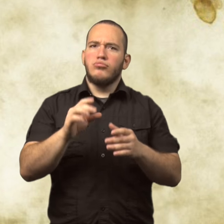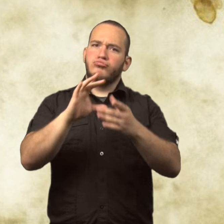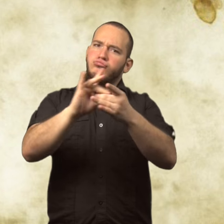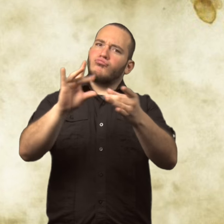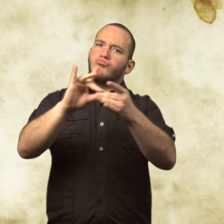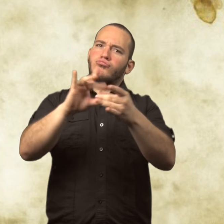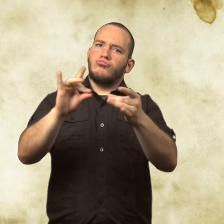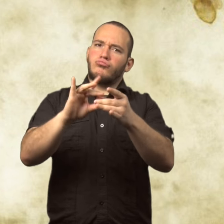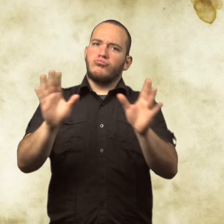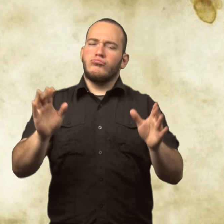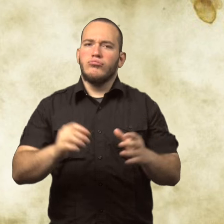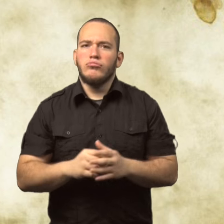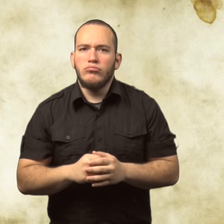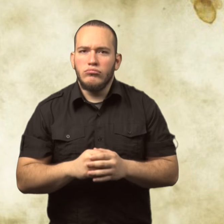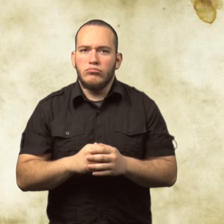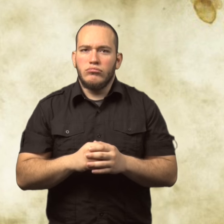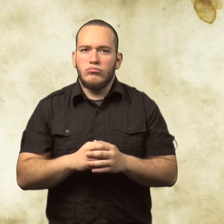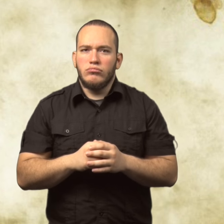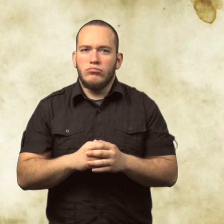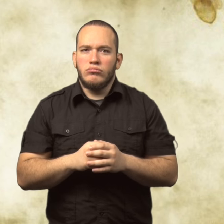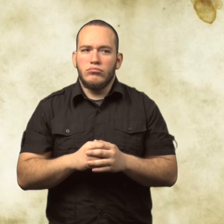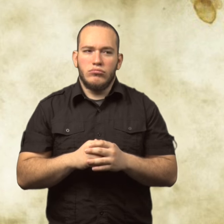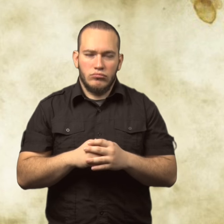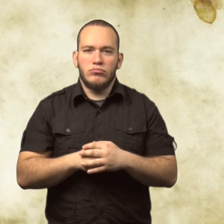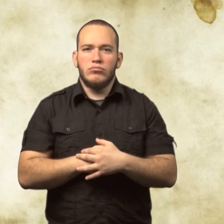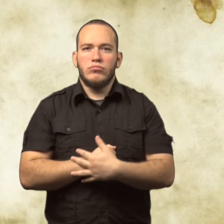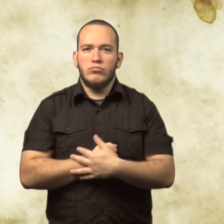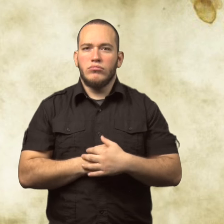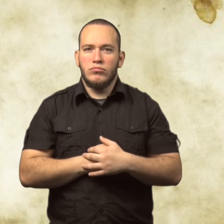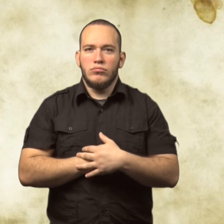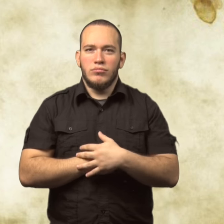Why would you use code? Why not just communicate openly?